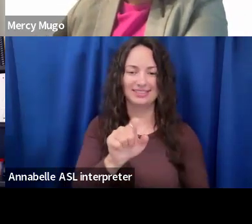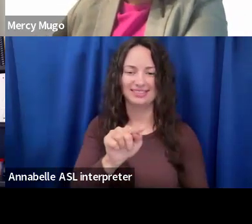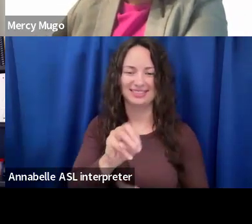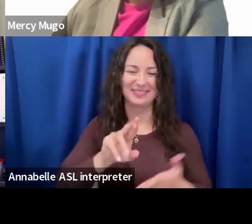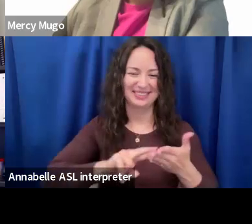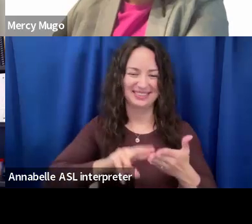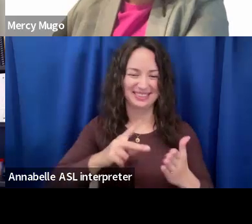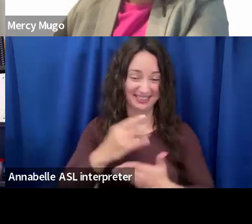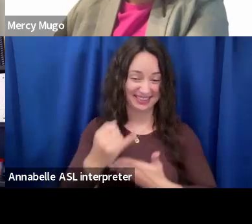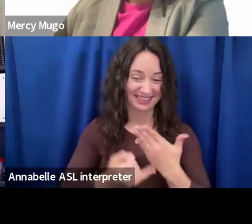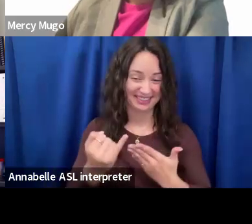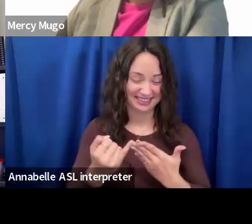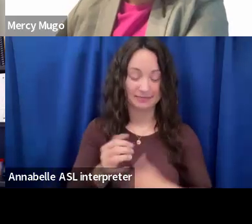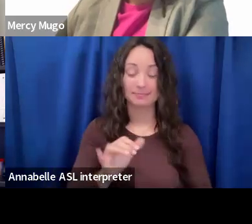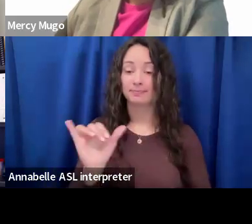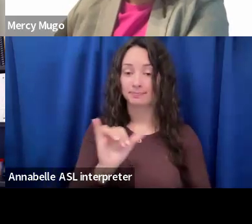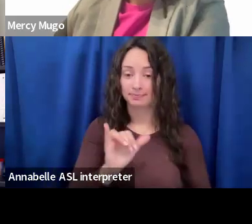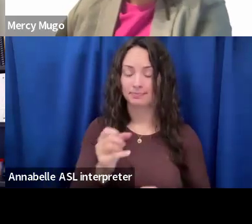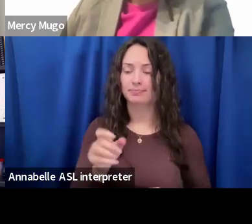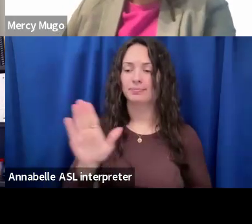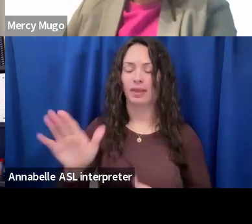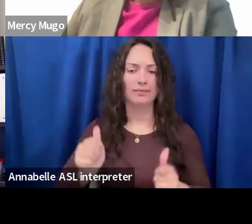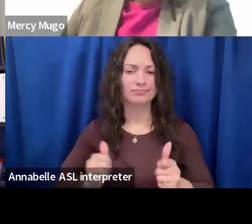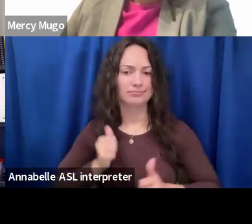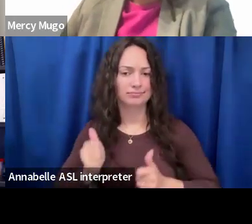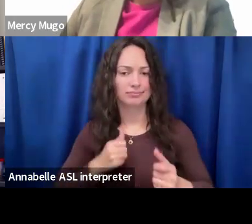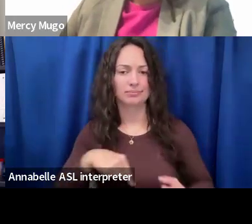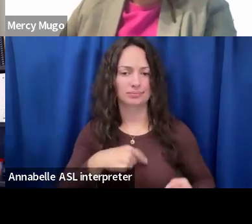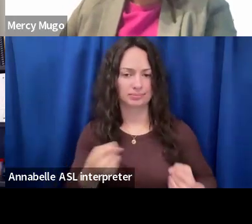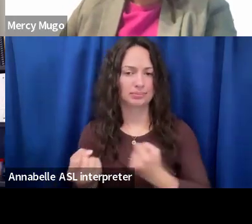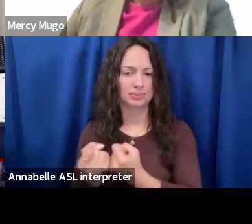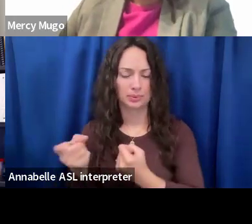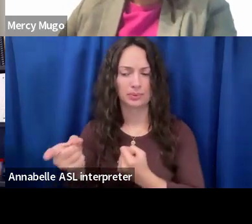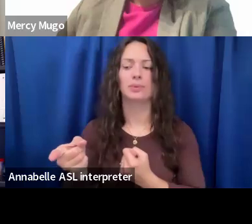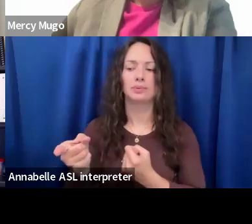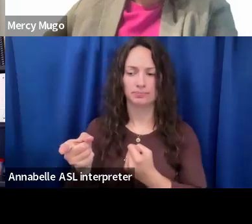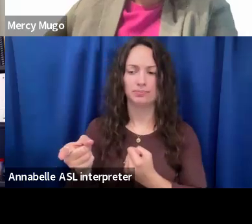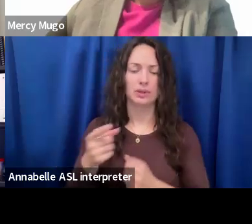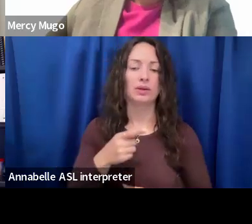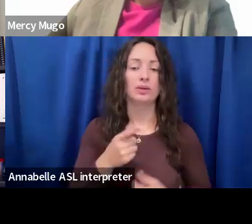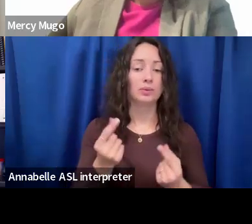but we also supported their motivation for learning using positive psychology.